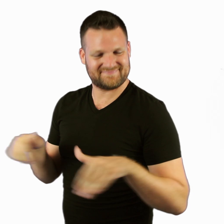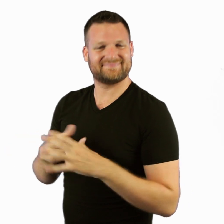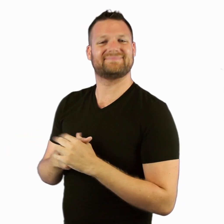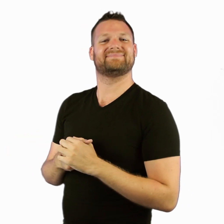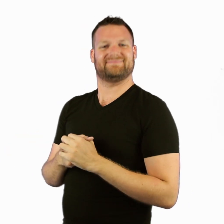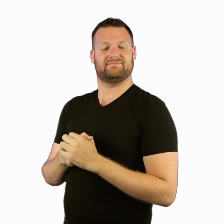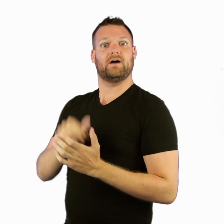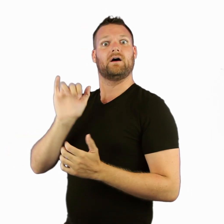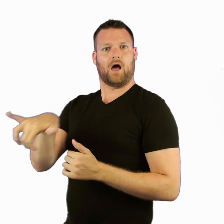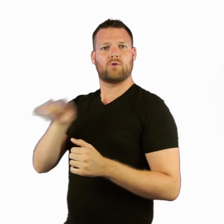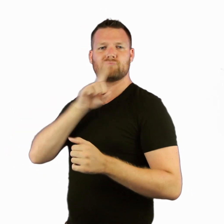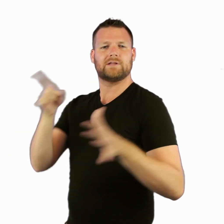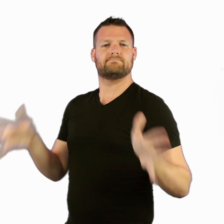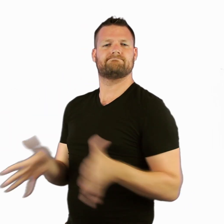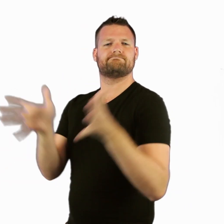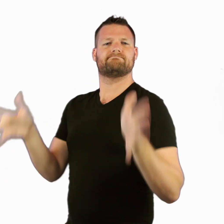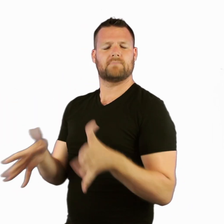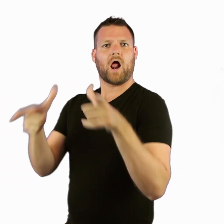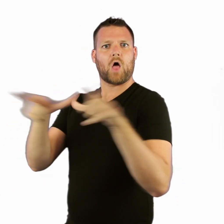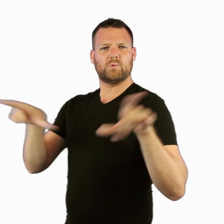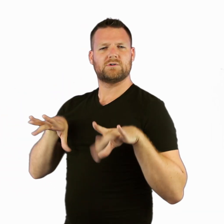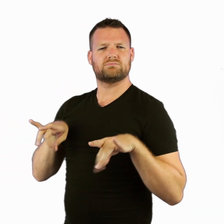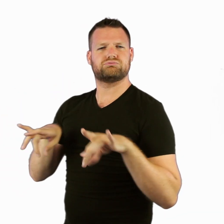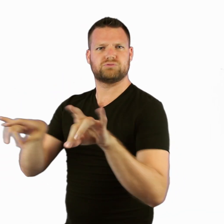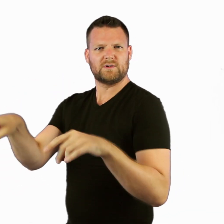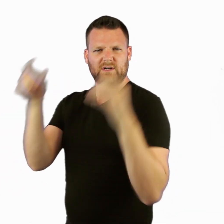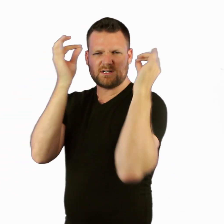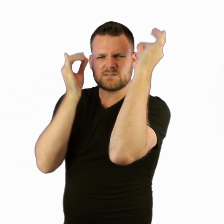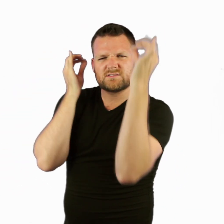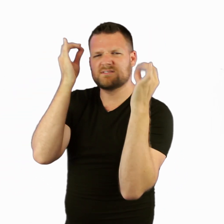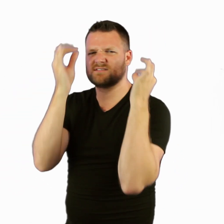This fosters language acquisition as well as metalinguistic awareness.